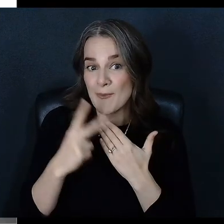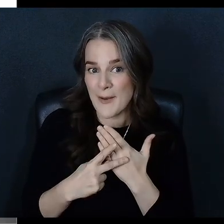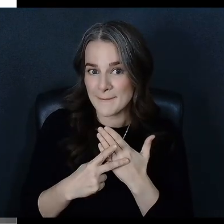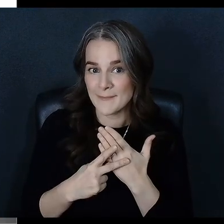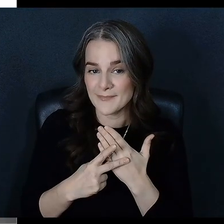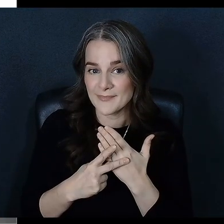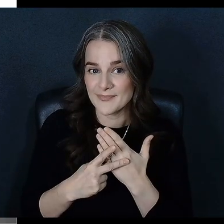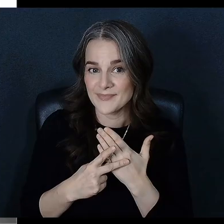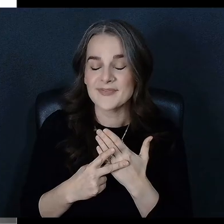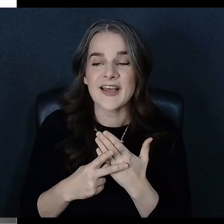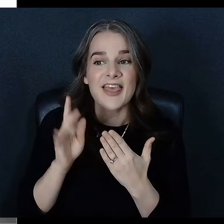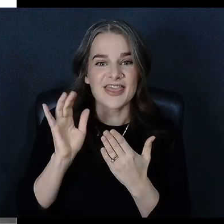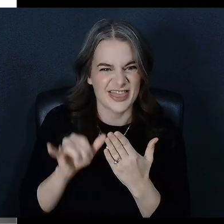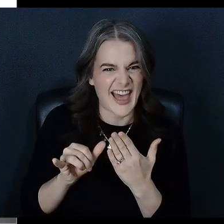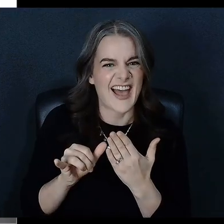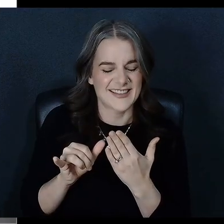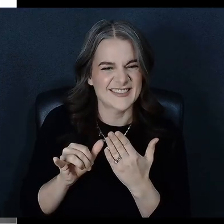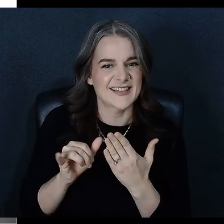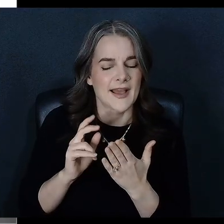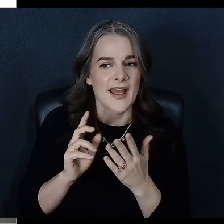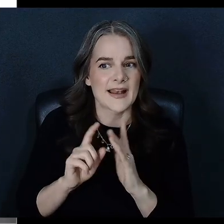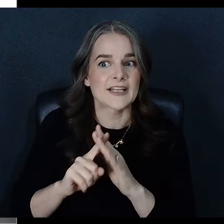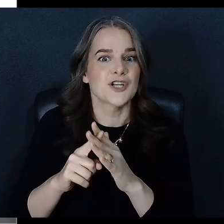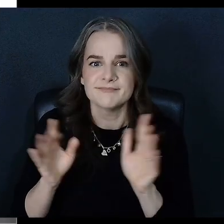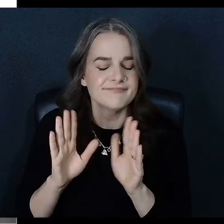is an initiative funded by the Office of Developmental Programs